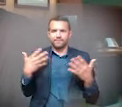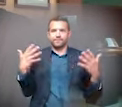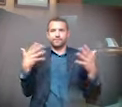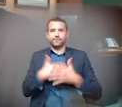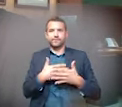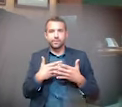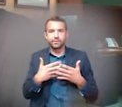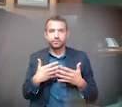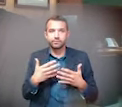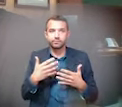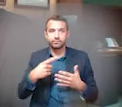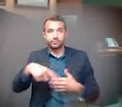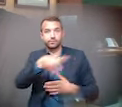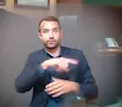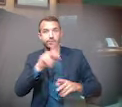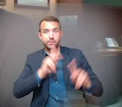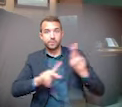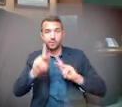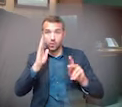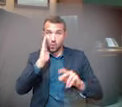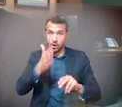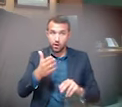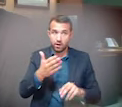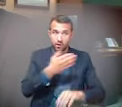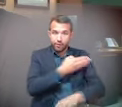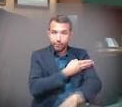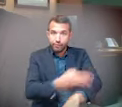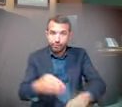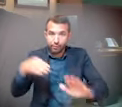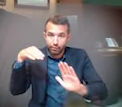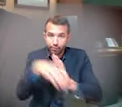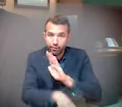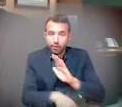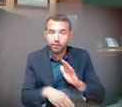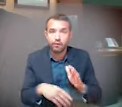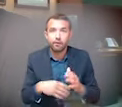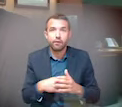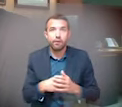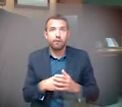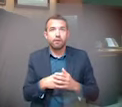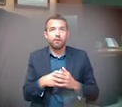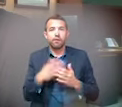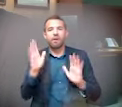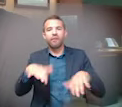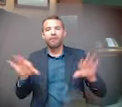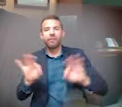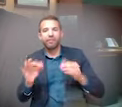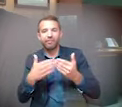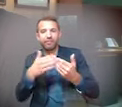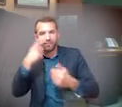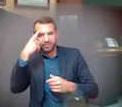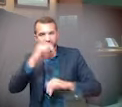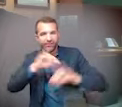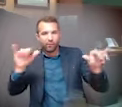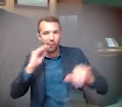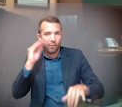with disabilities prefer to live lives of isolation. I've heard people come to me and say, "Well, this must be very easy for you, sheltering in place, because